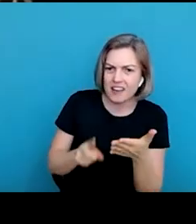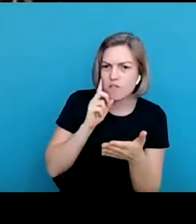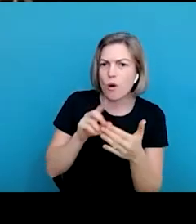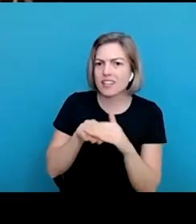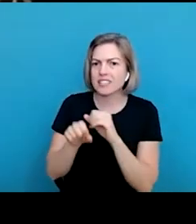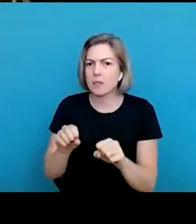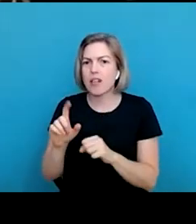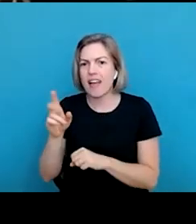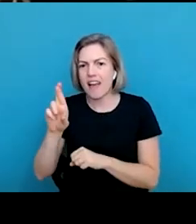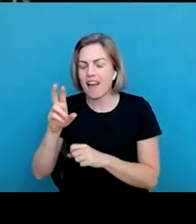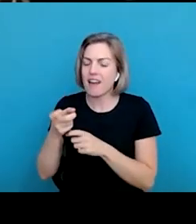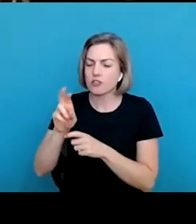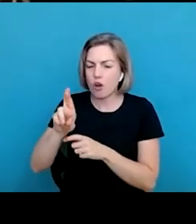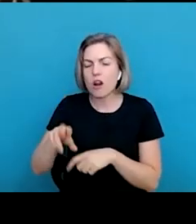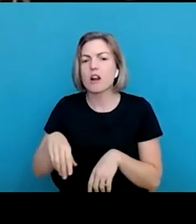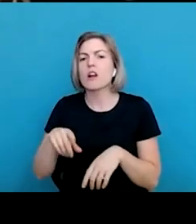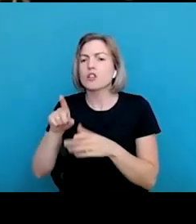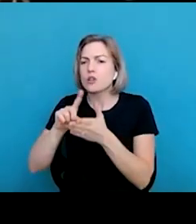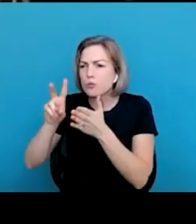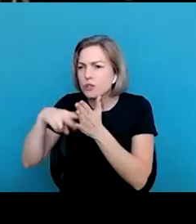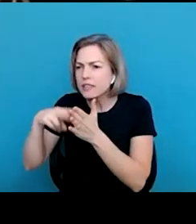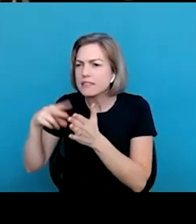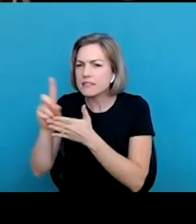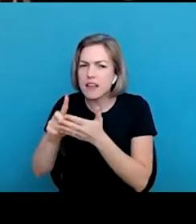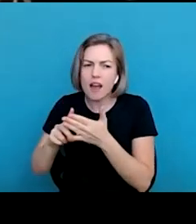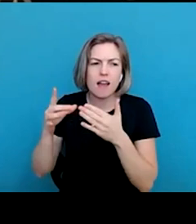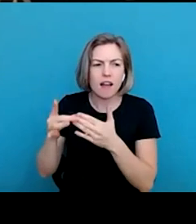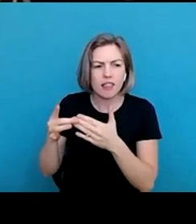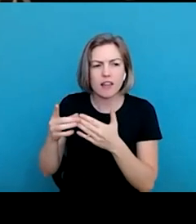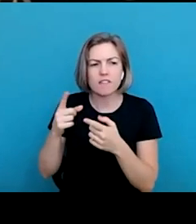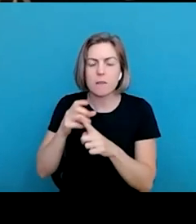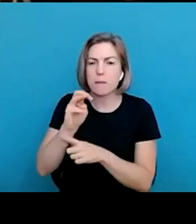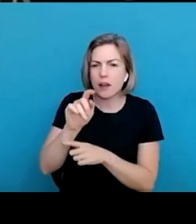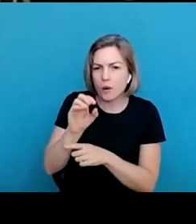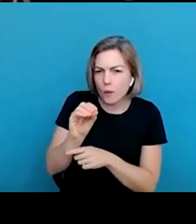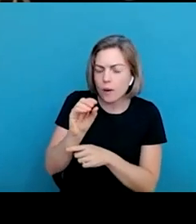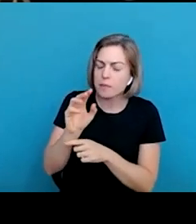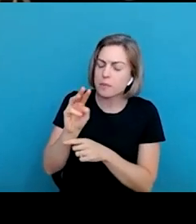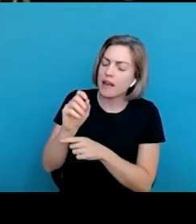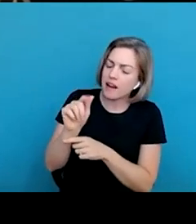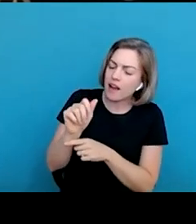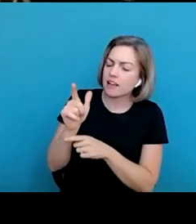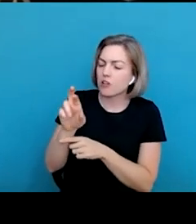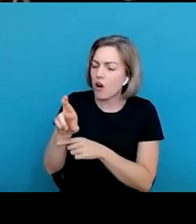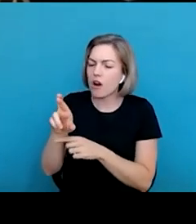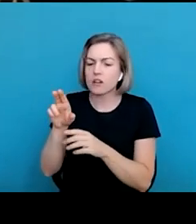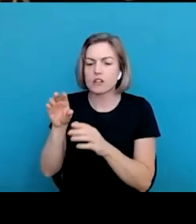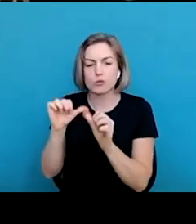You can read any number of design guidelines from meta or the XR association or from W3C.